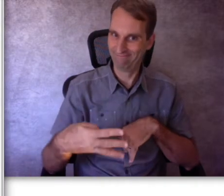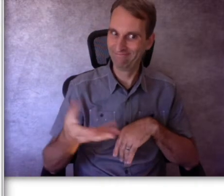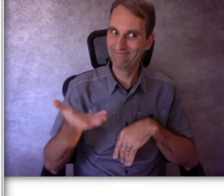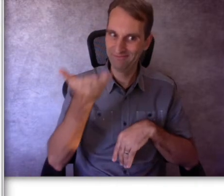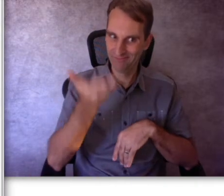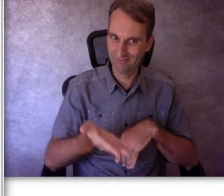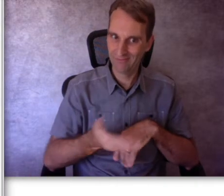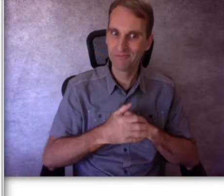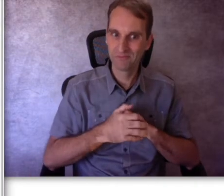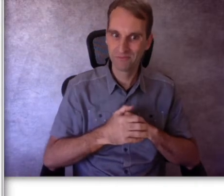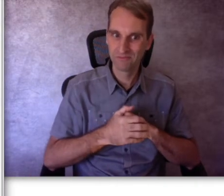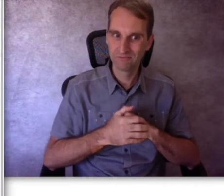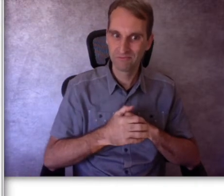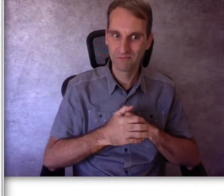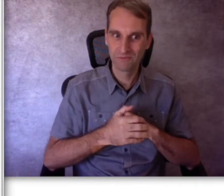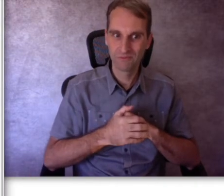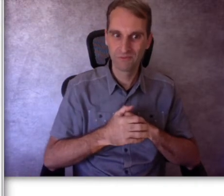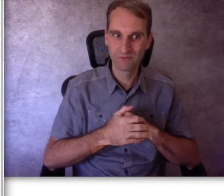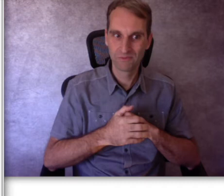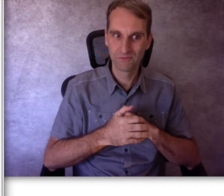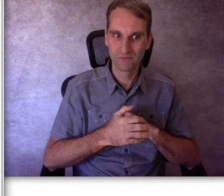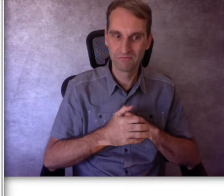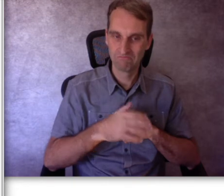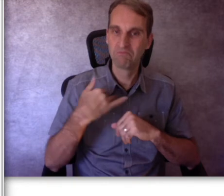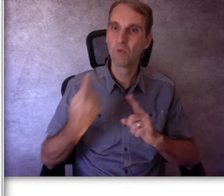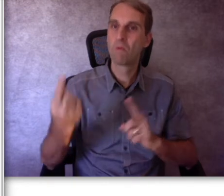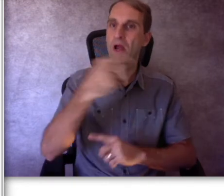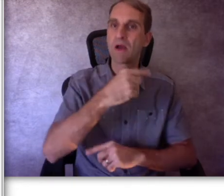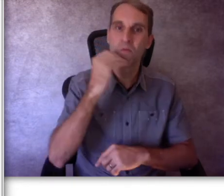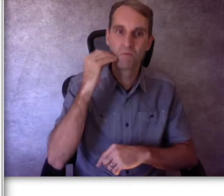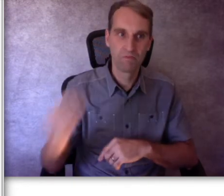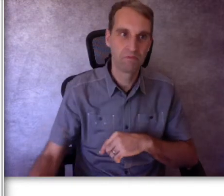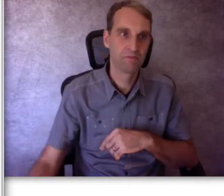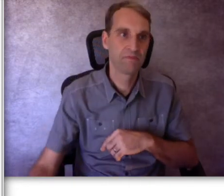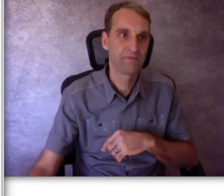As you can see, all of the articles are listed here. Let's go back to the homepage.